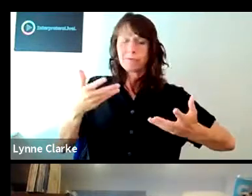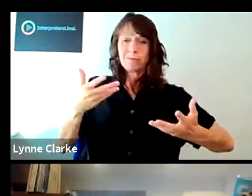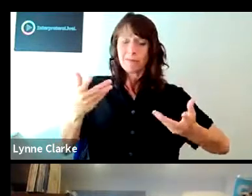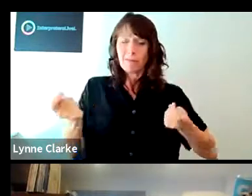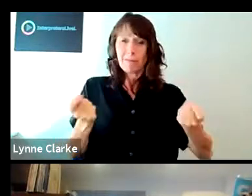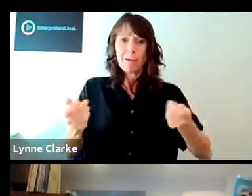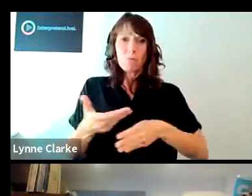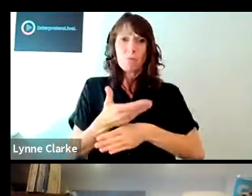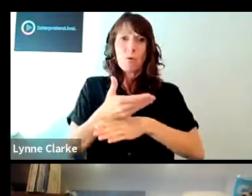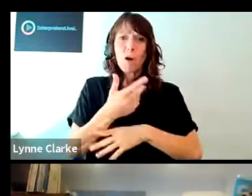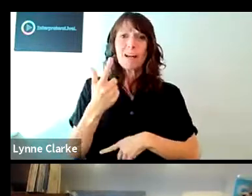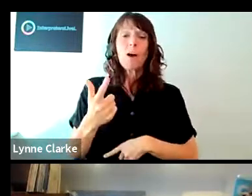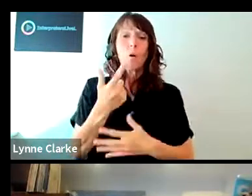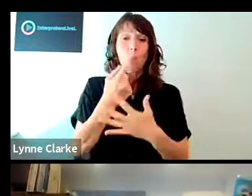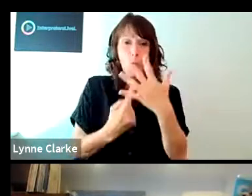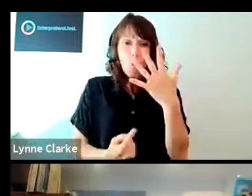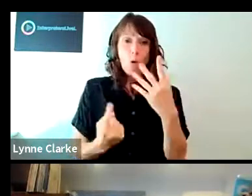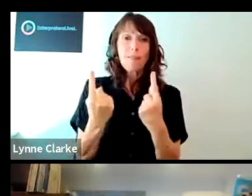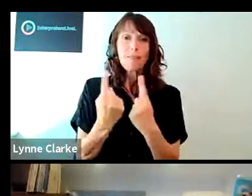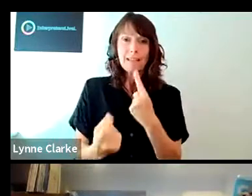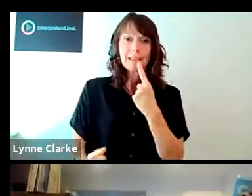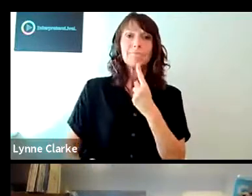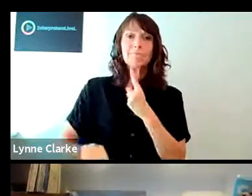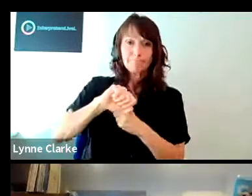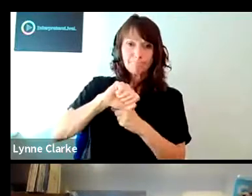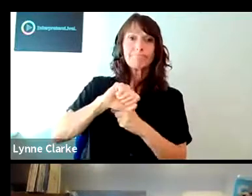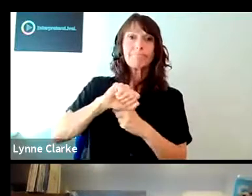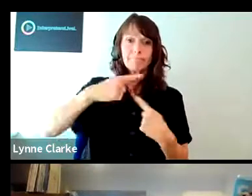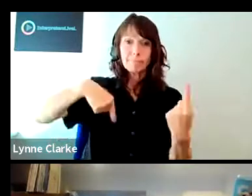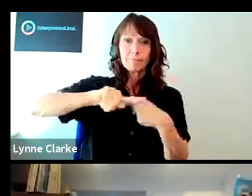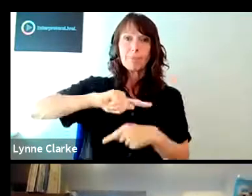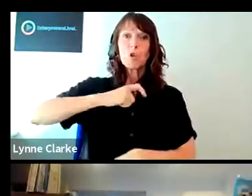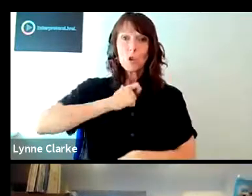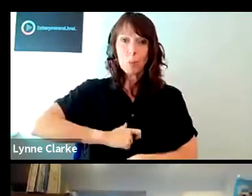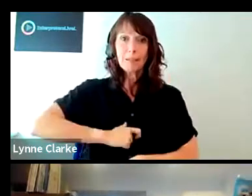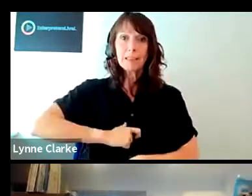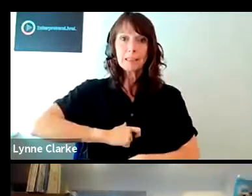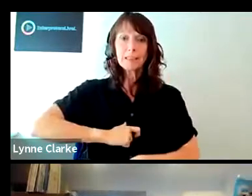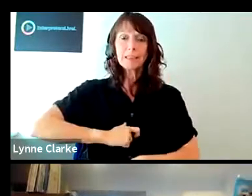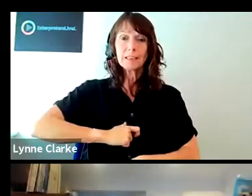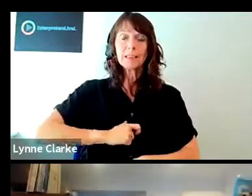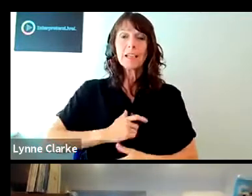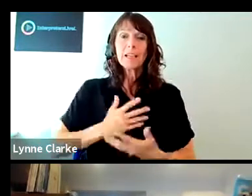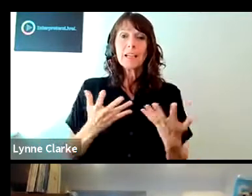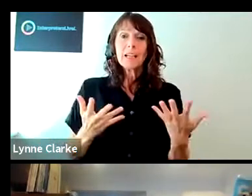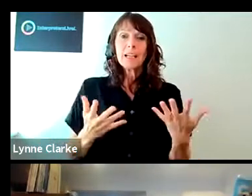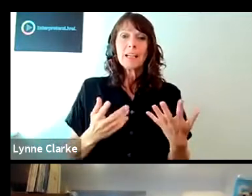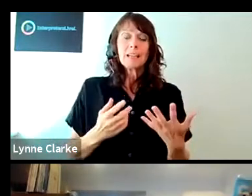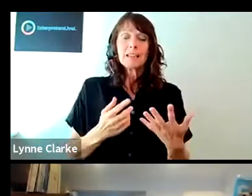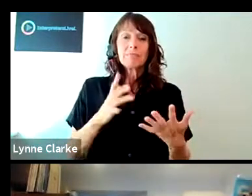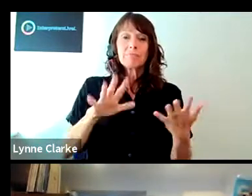things that impact real humans all the time. So it's not one out of five of the population